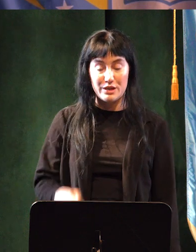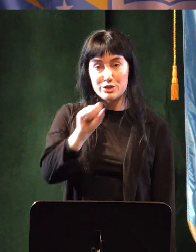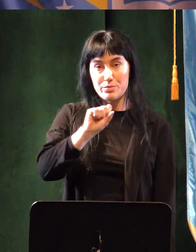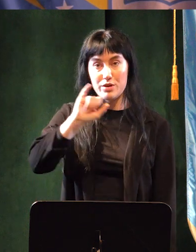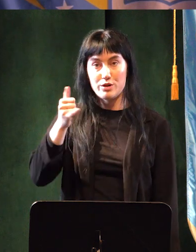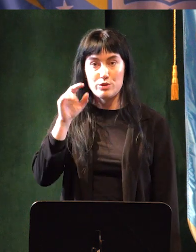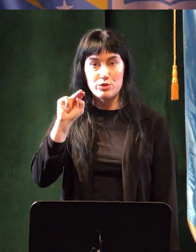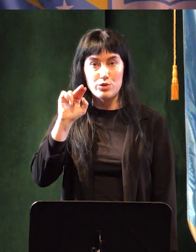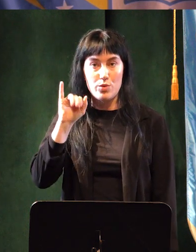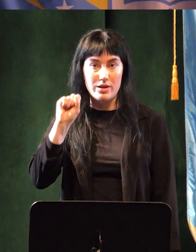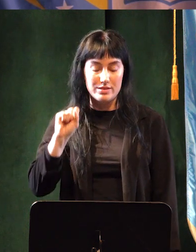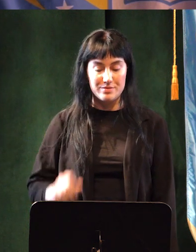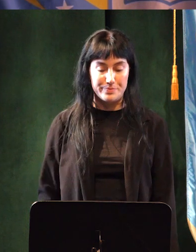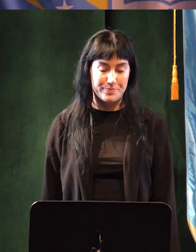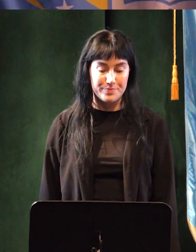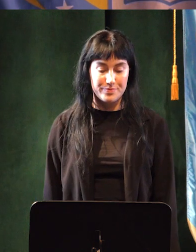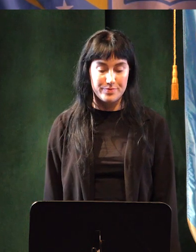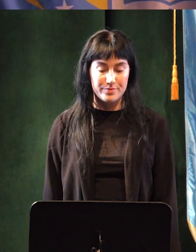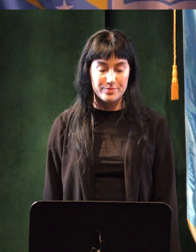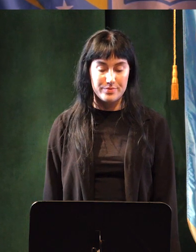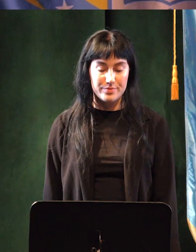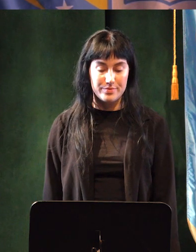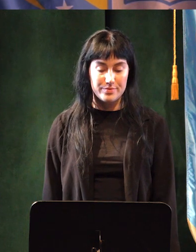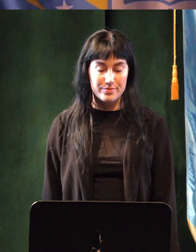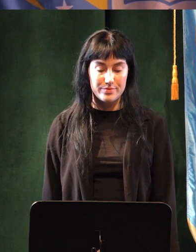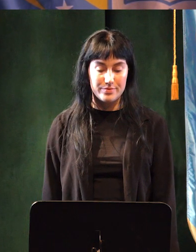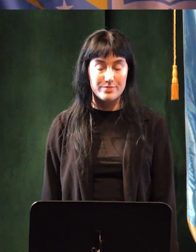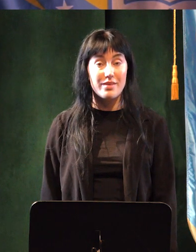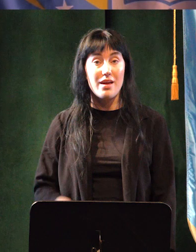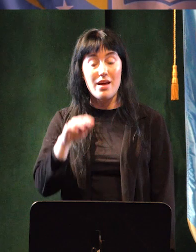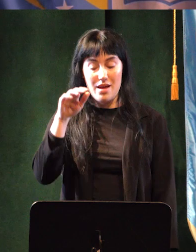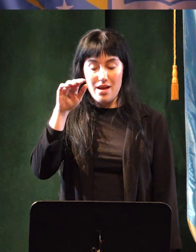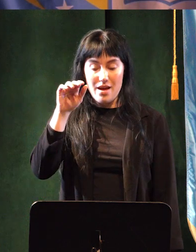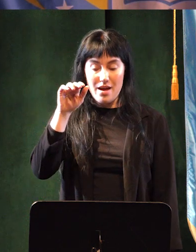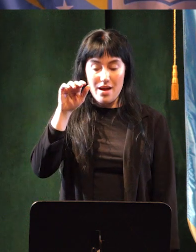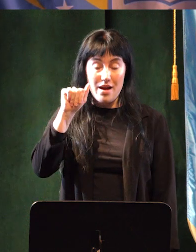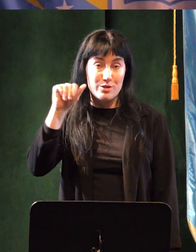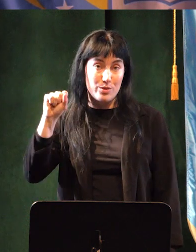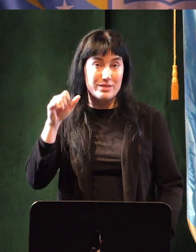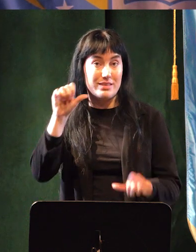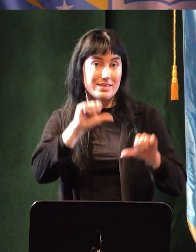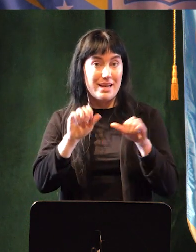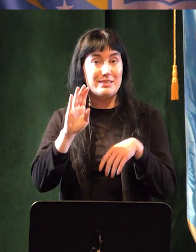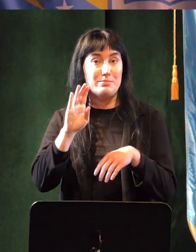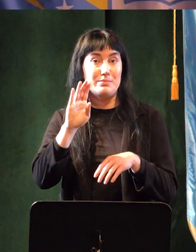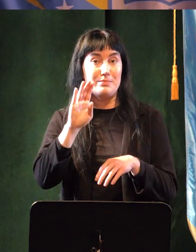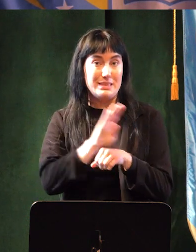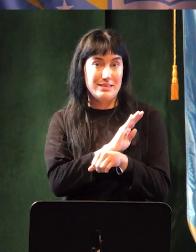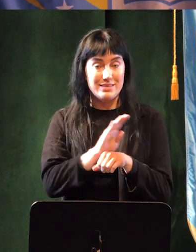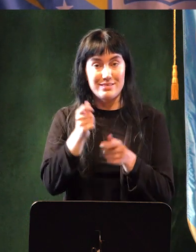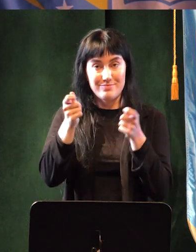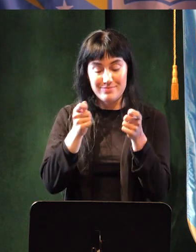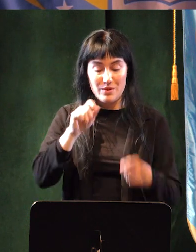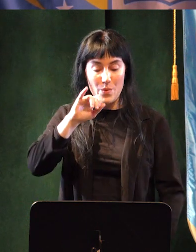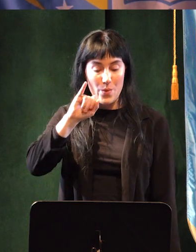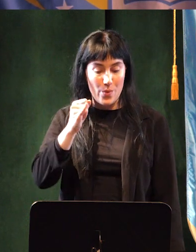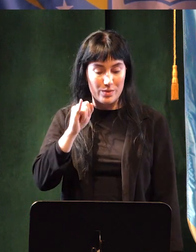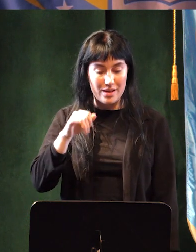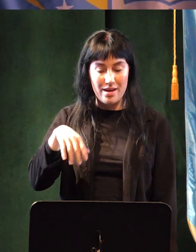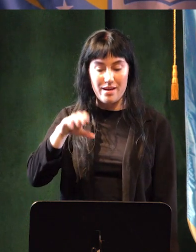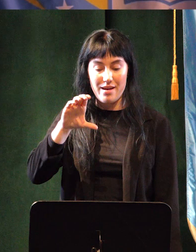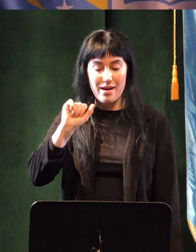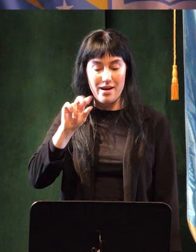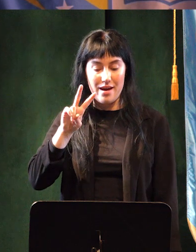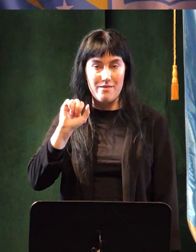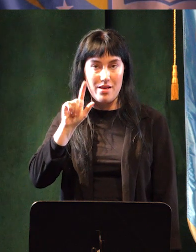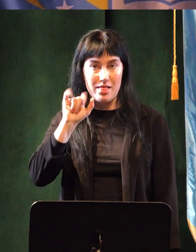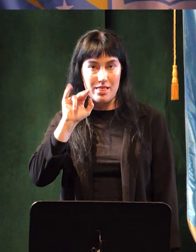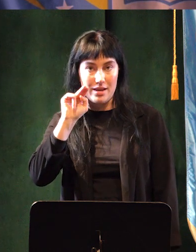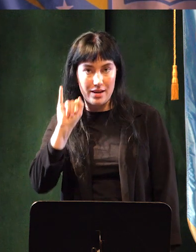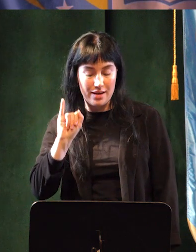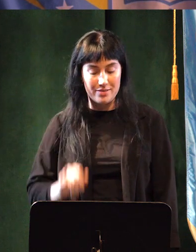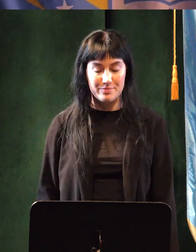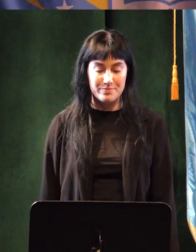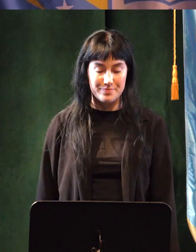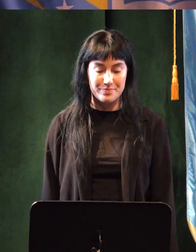Jonas associate in science Business Administration Jose Cavallini Eamon